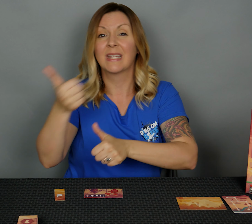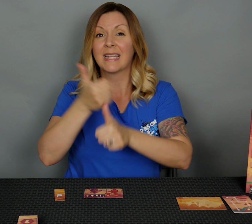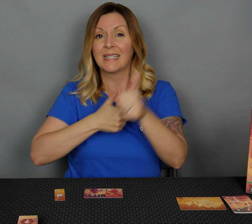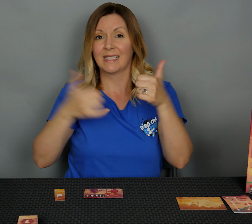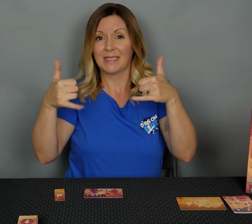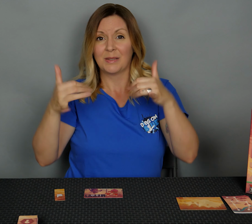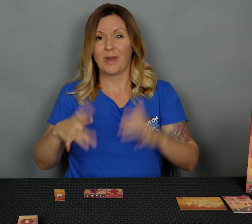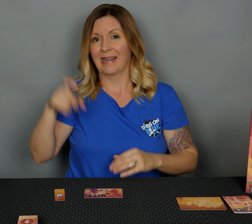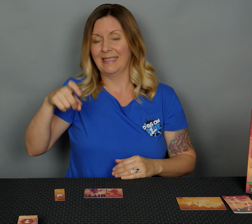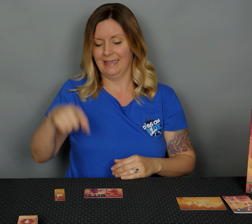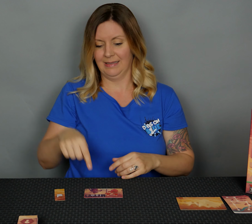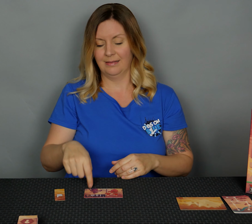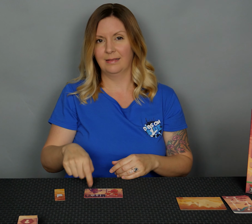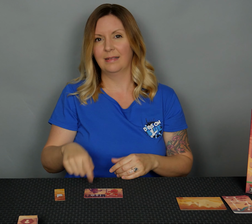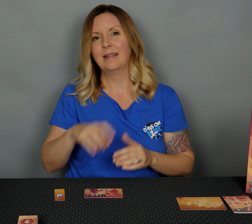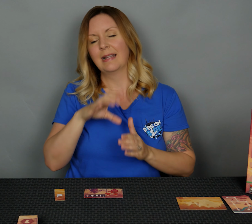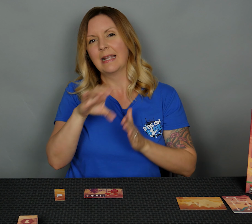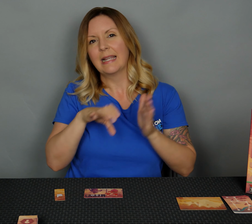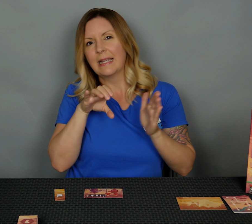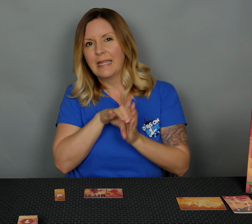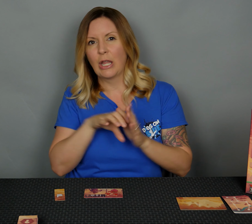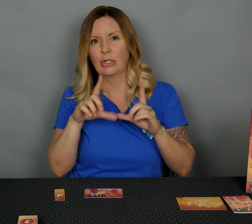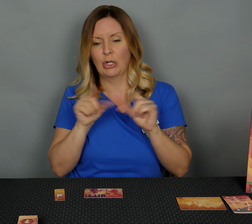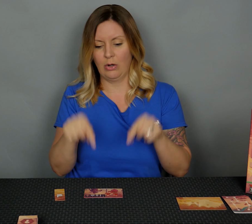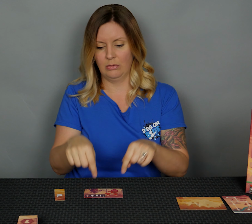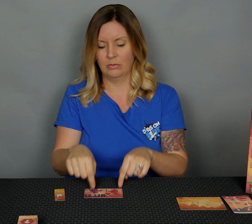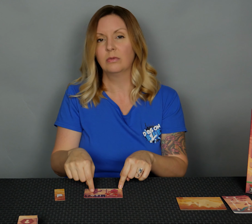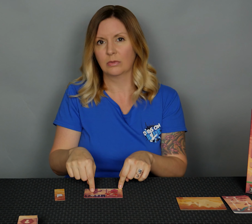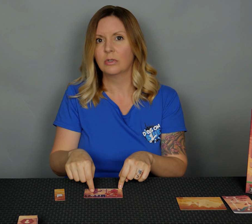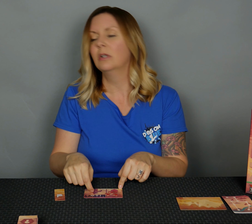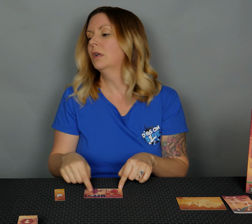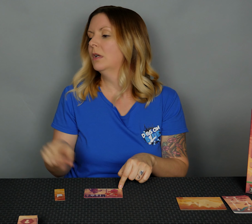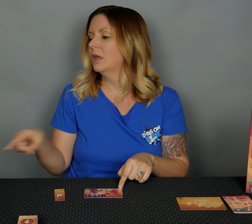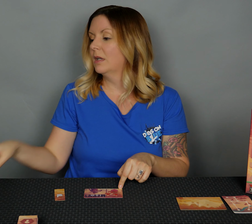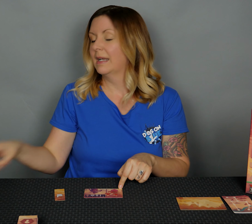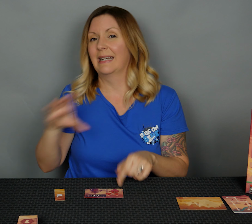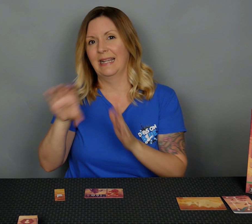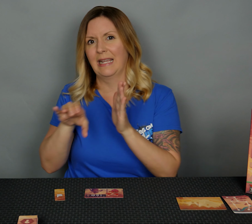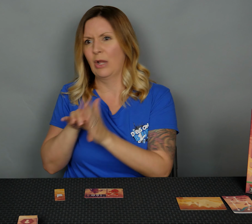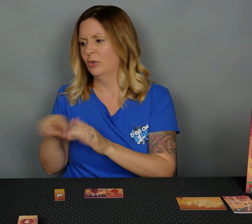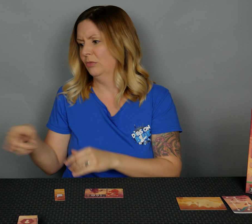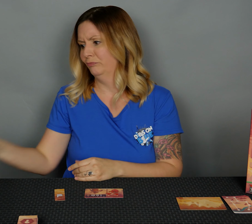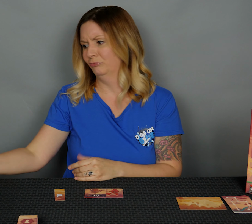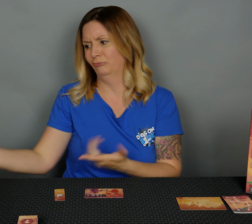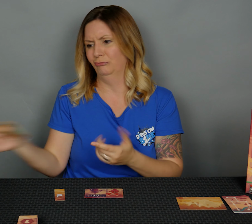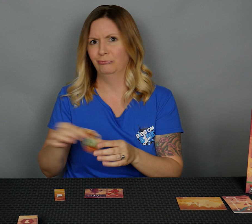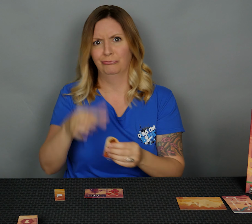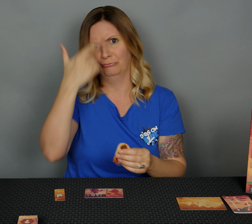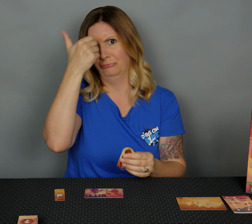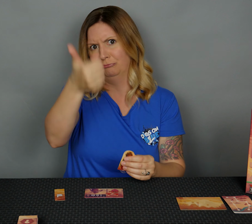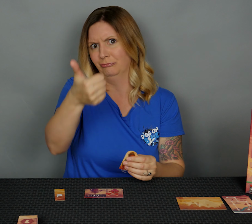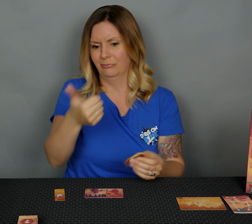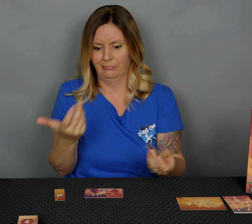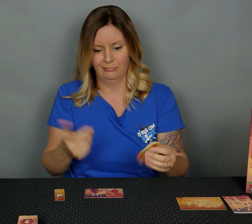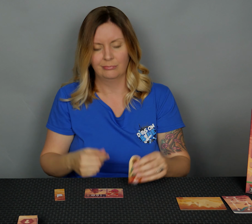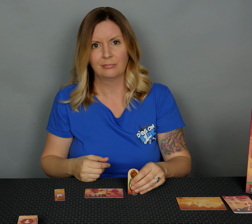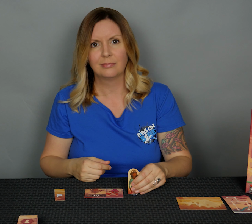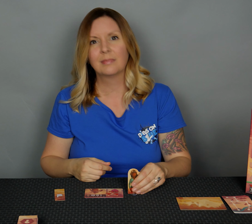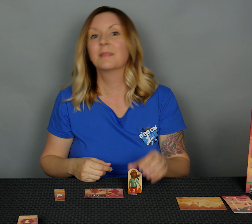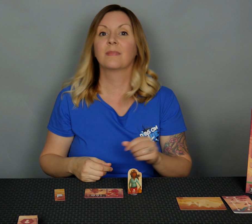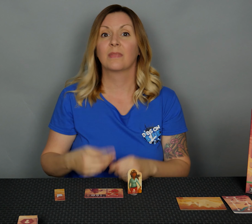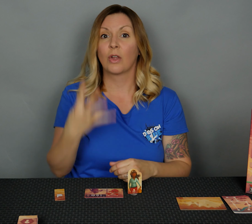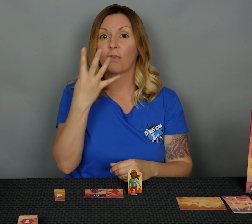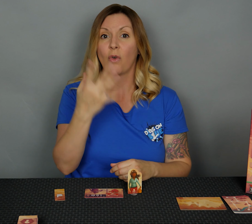Each player needs one of the character cards and a character of your choice.